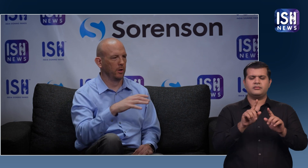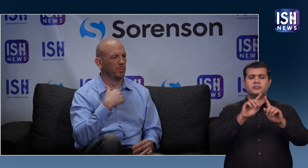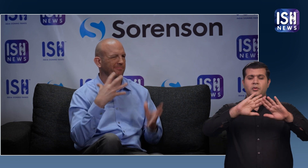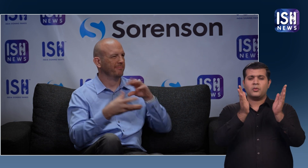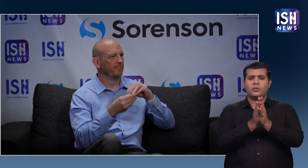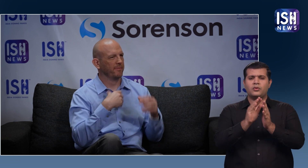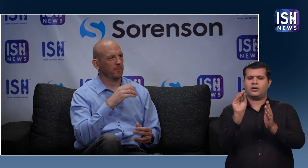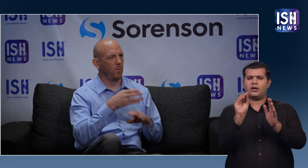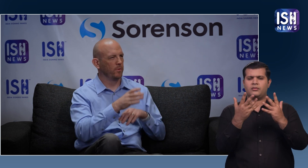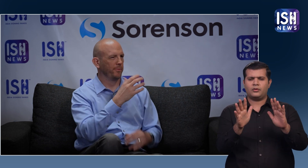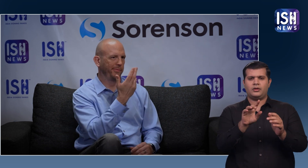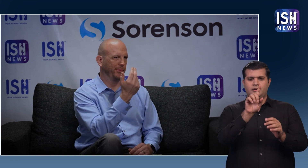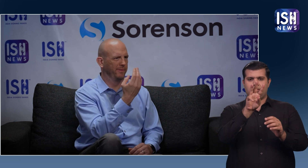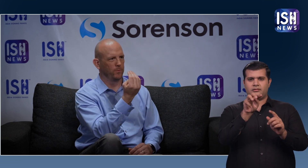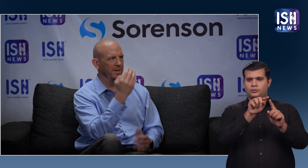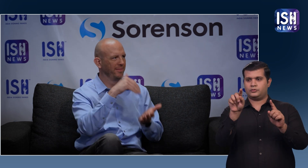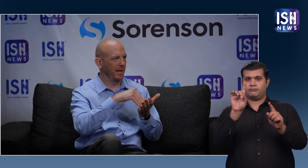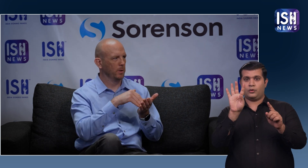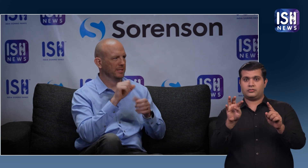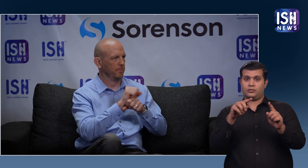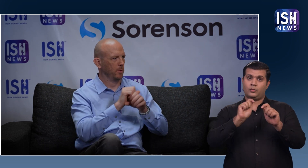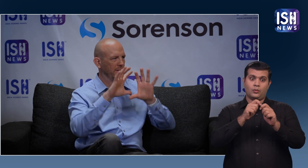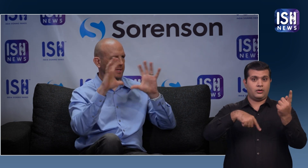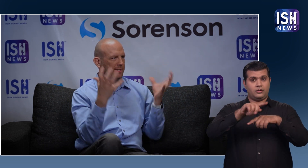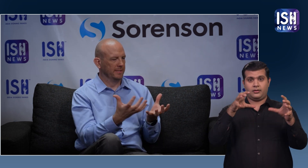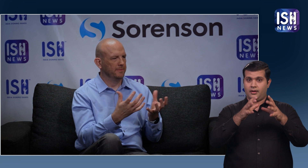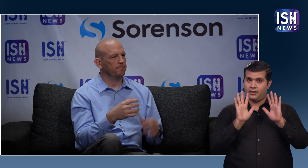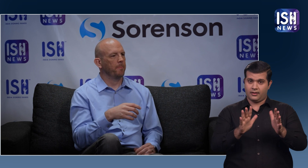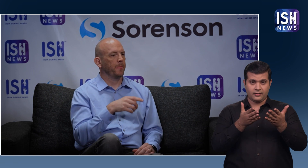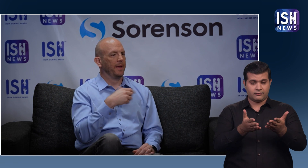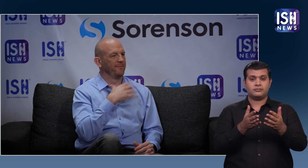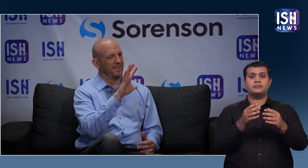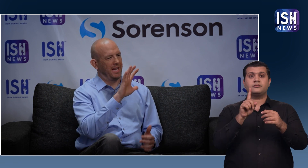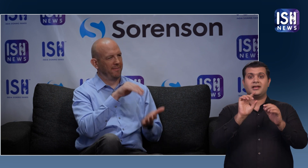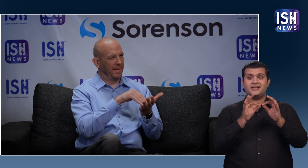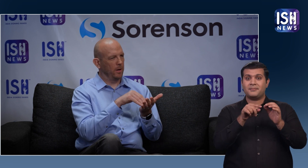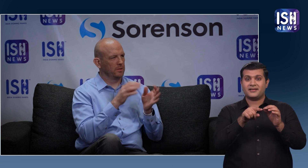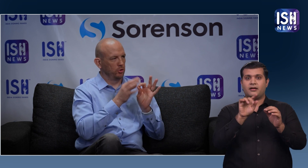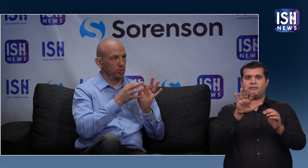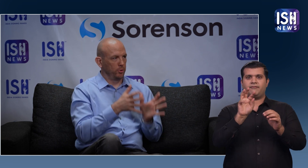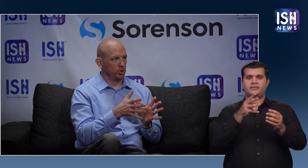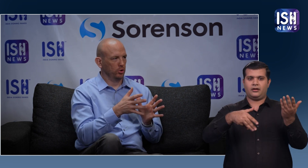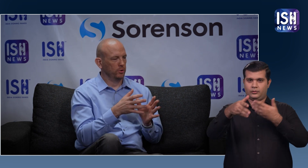Altogether, there are around 13,000-14,000 people working in the company. There are 5,000 interpreters.